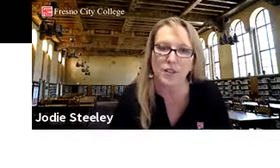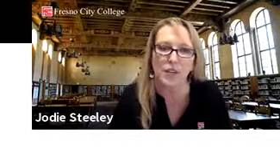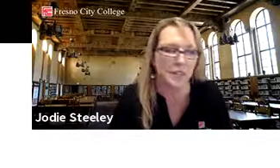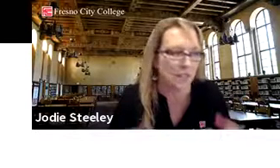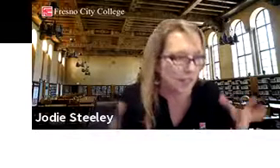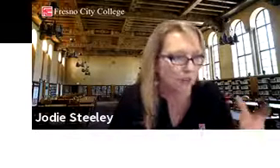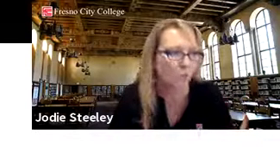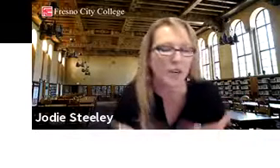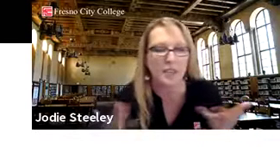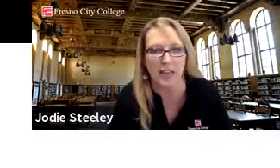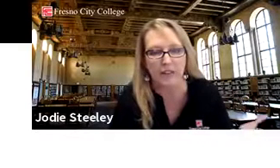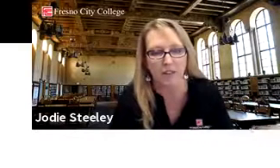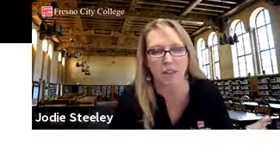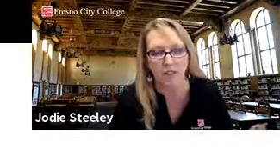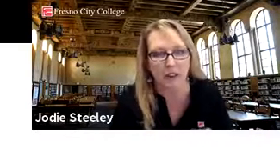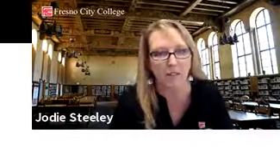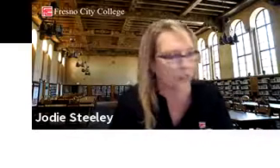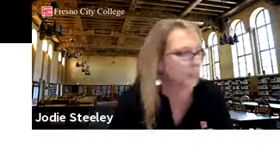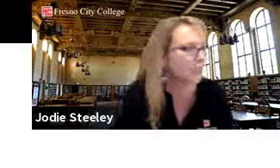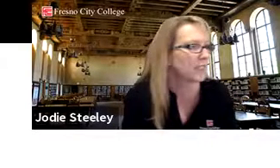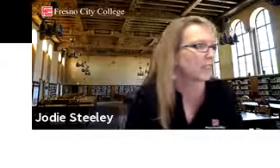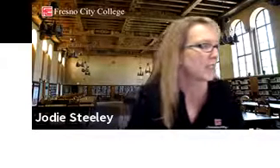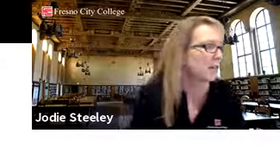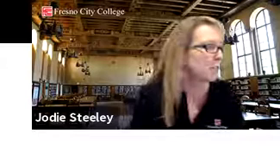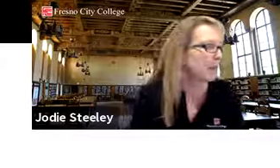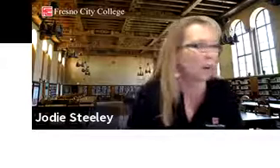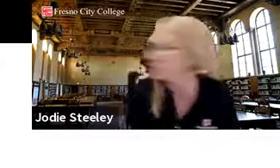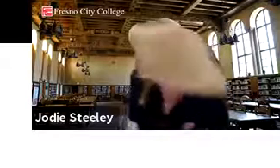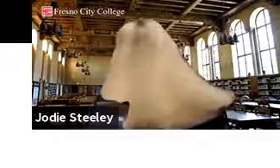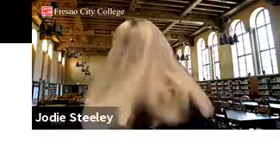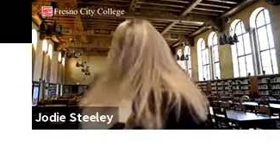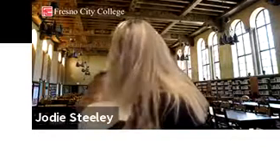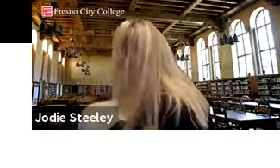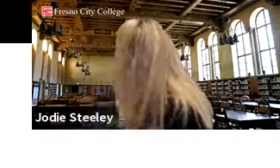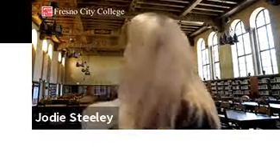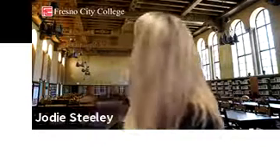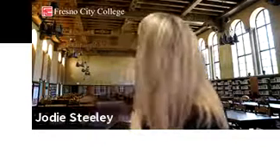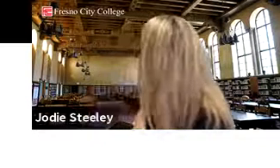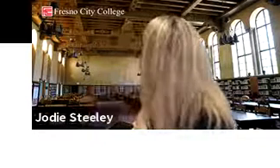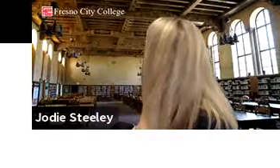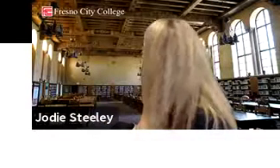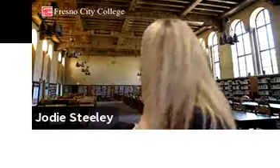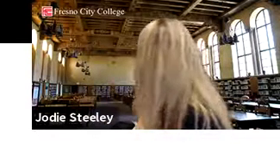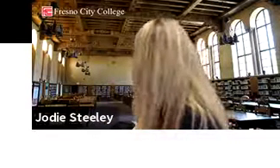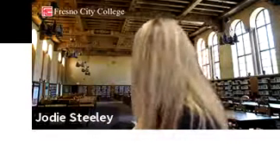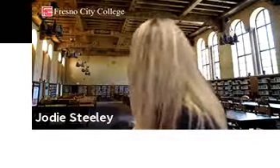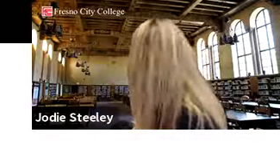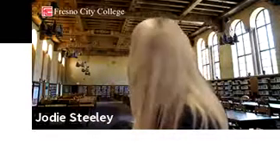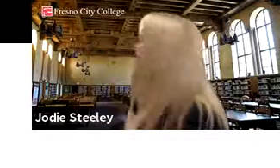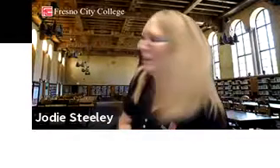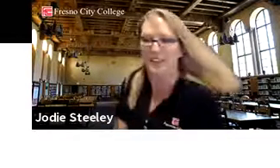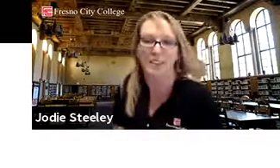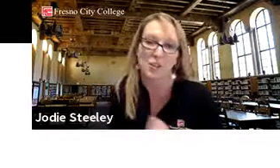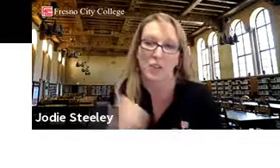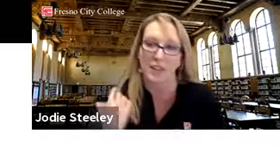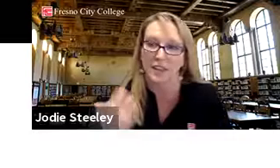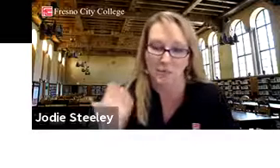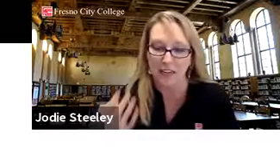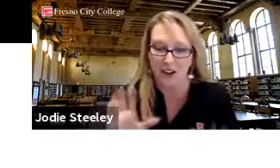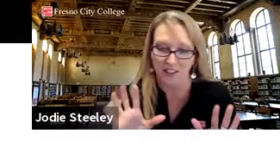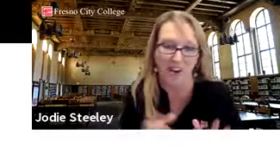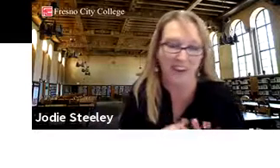students and brings that level of comfort. Also be speak clearly there's nothing up there. There's really that's my dog, sorry.